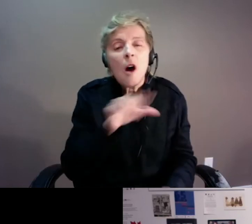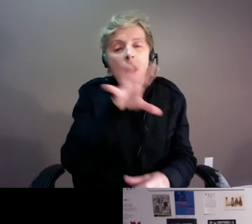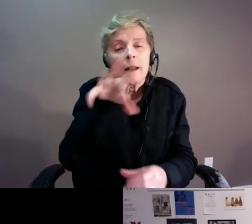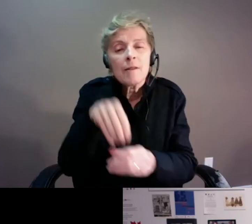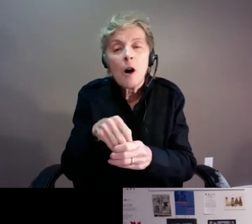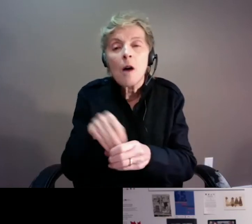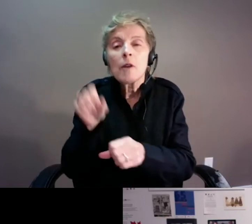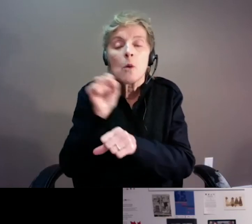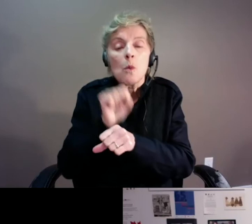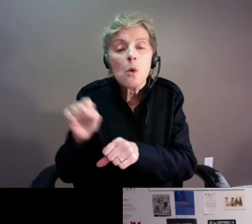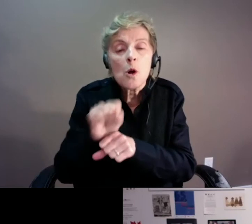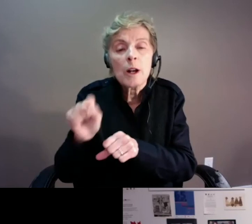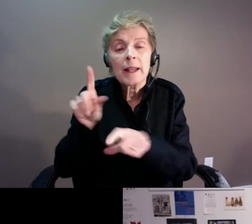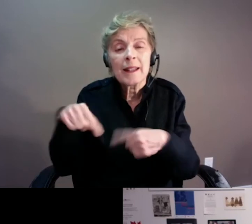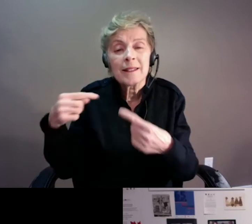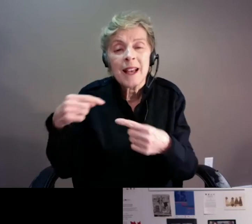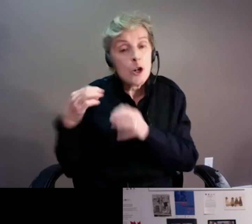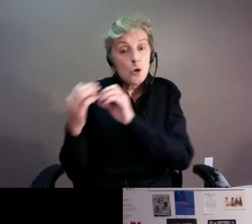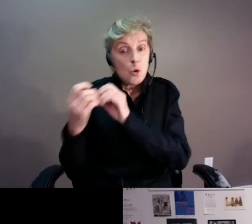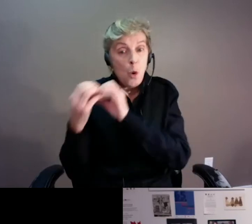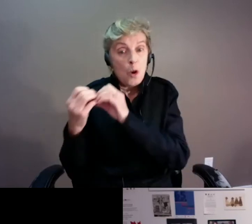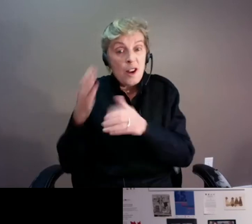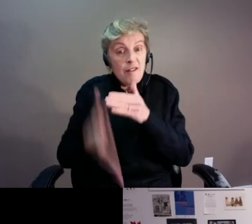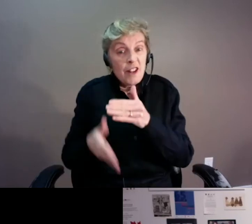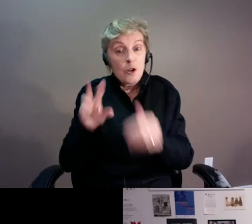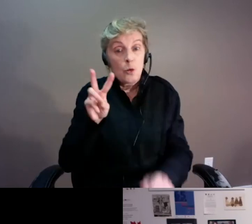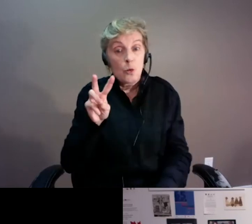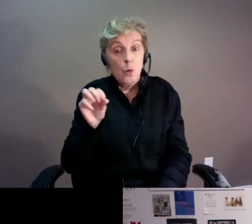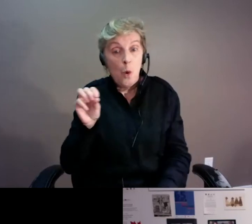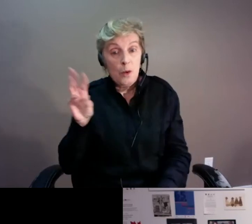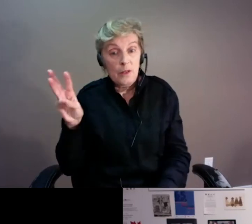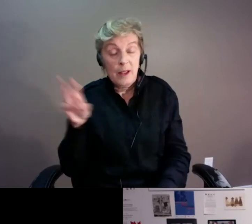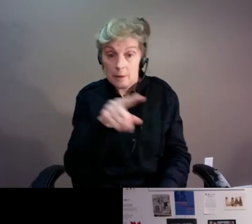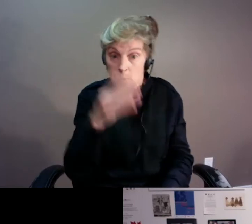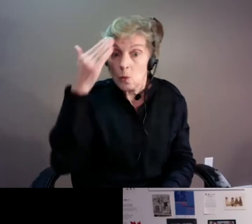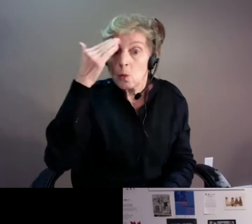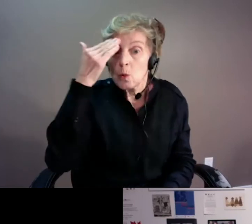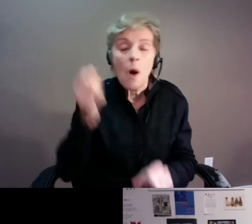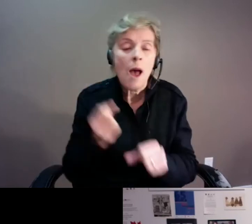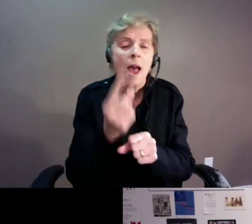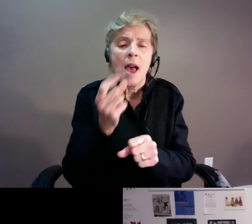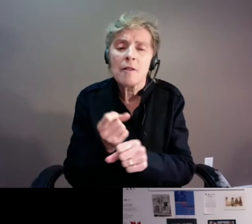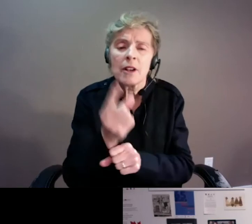negotiations finished in 2006, and as you know, every year there's a conference of states, parties